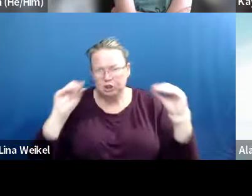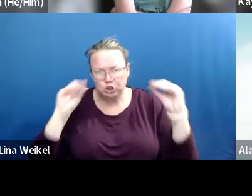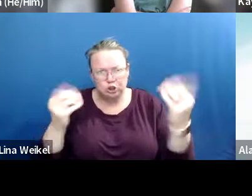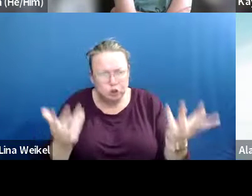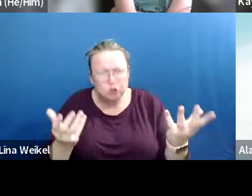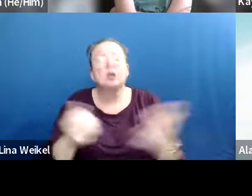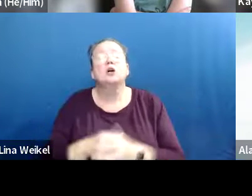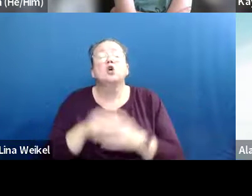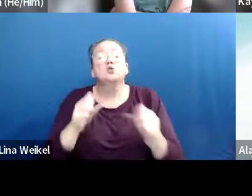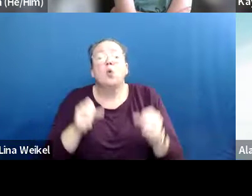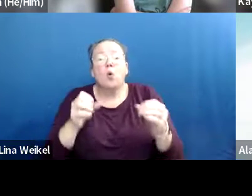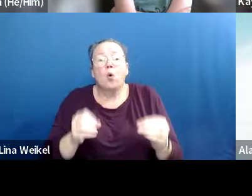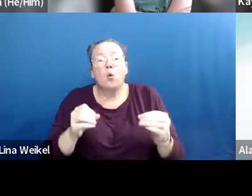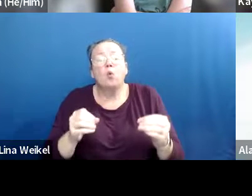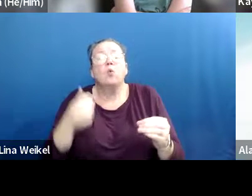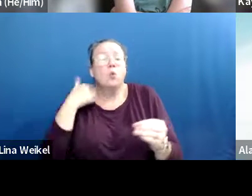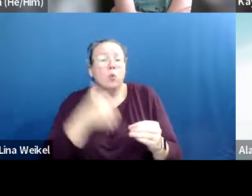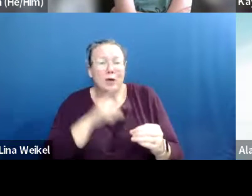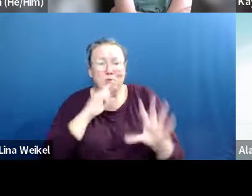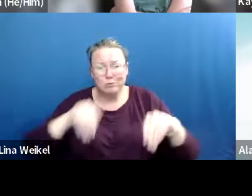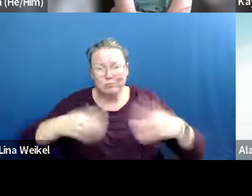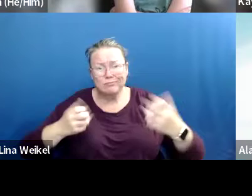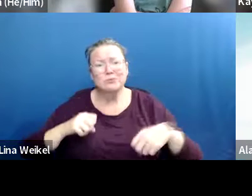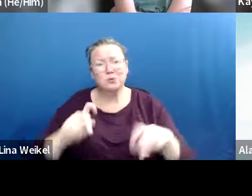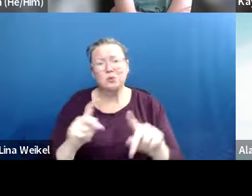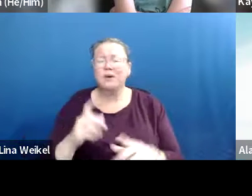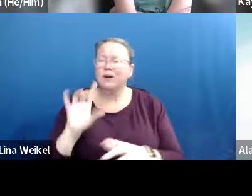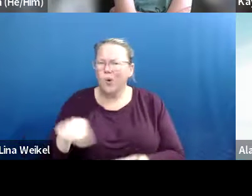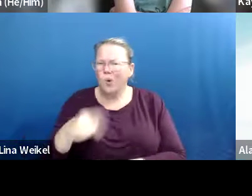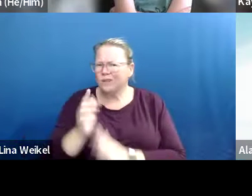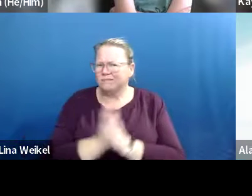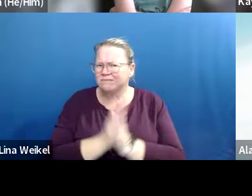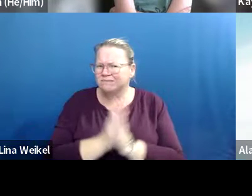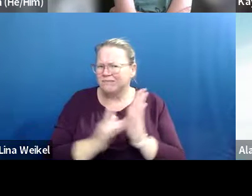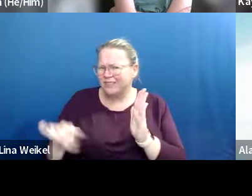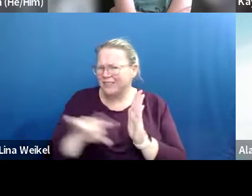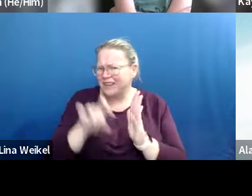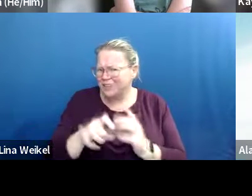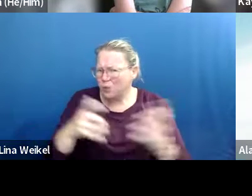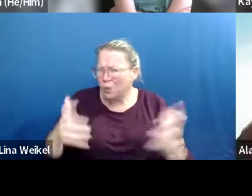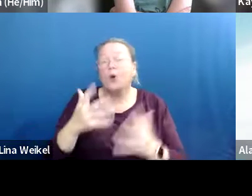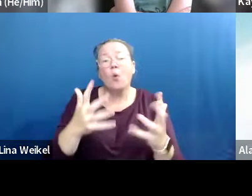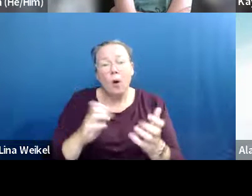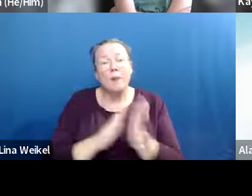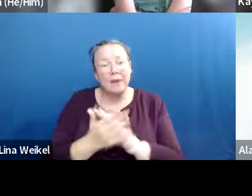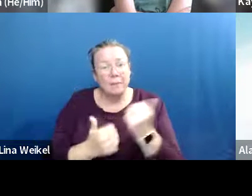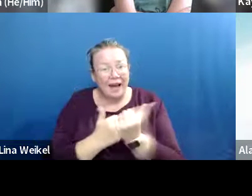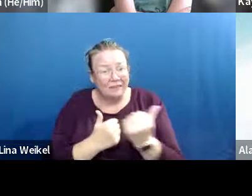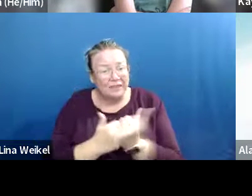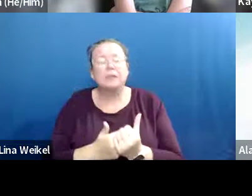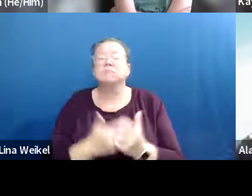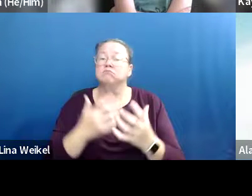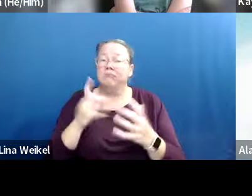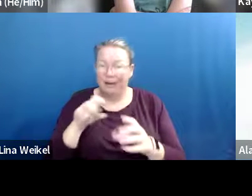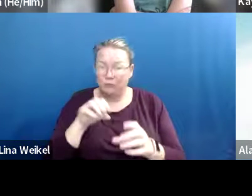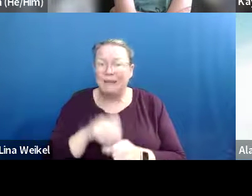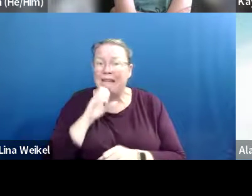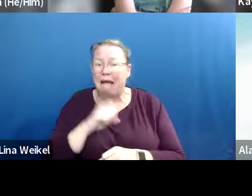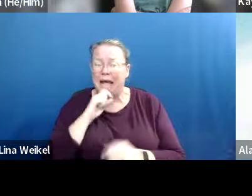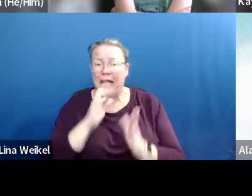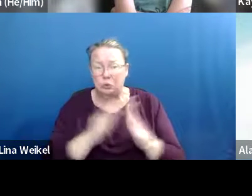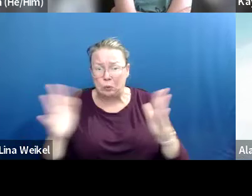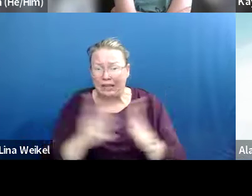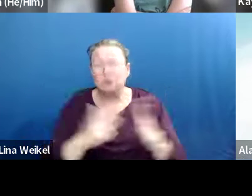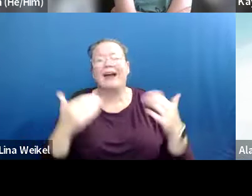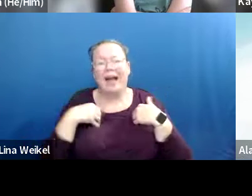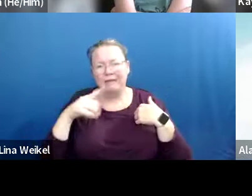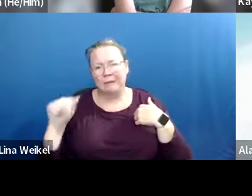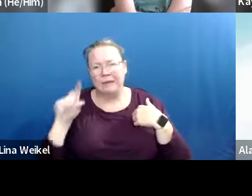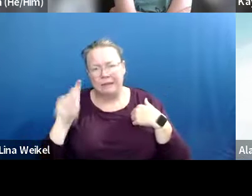Kayla Robertson: and so we really give them the opportunity. The only incentives that they have to have is that they want to be an advocate. They have to be in the age range, have a disability and then reliable transportation.